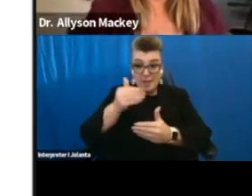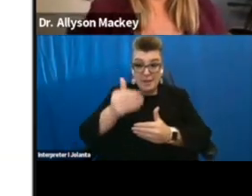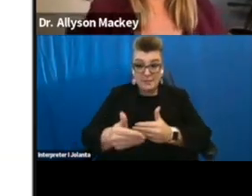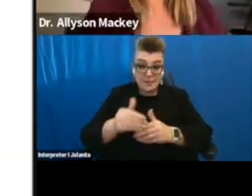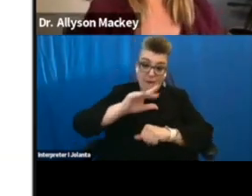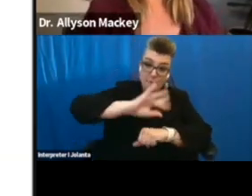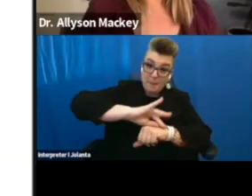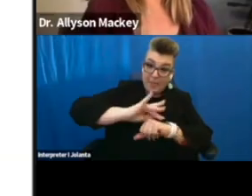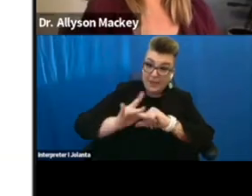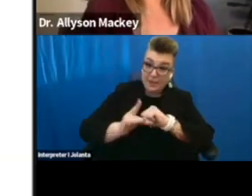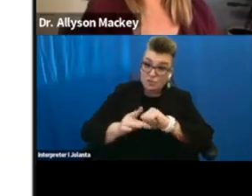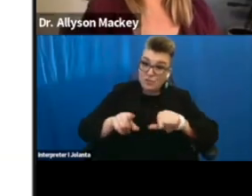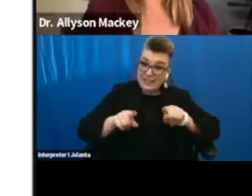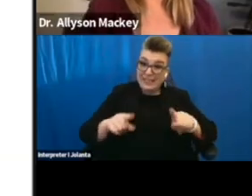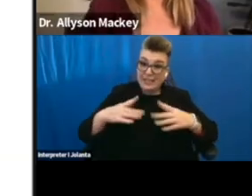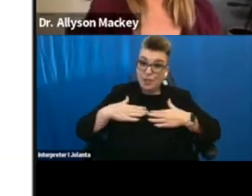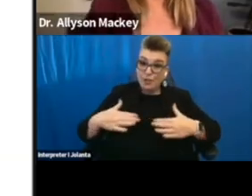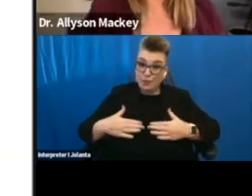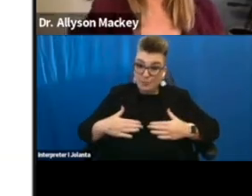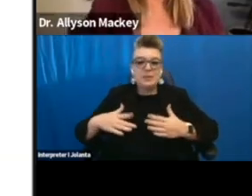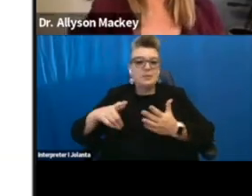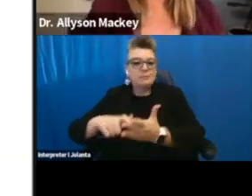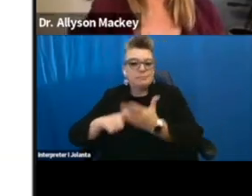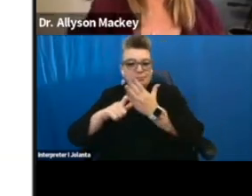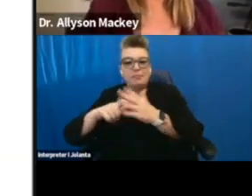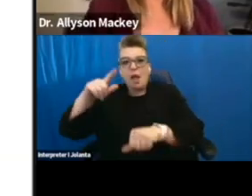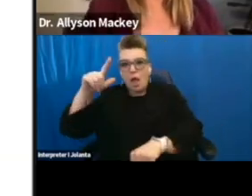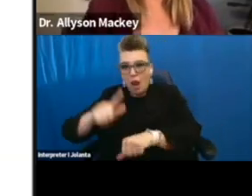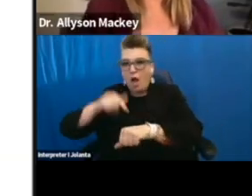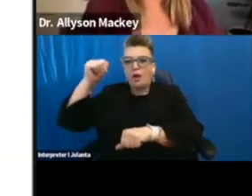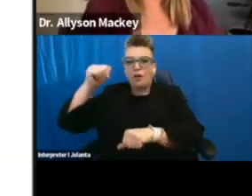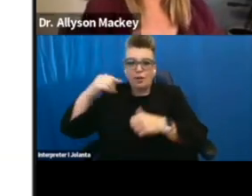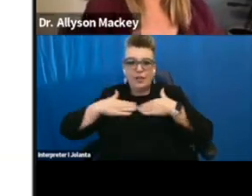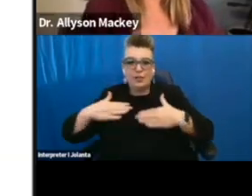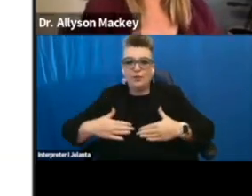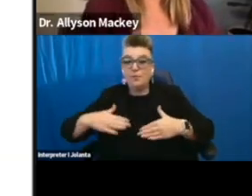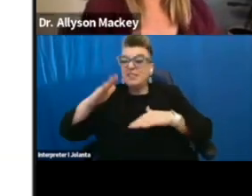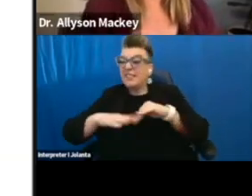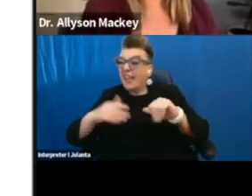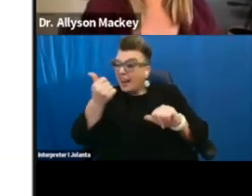takes much much longer than in any other species